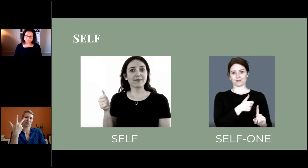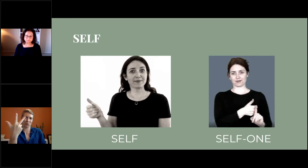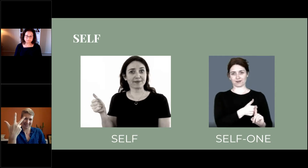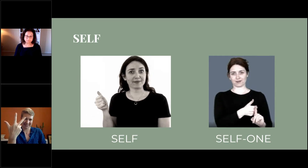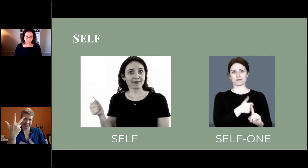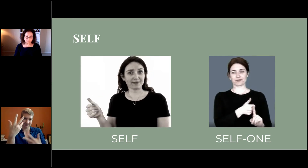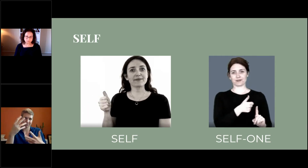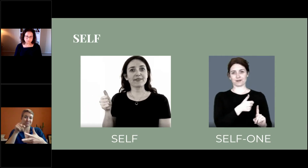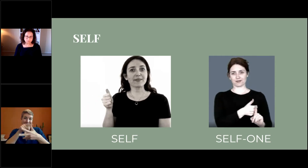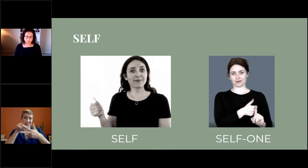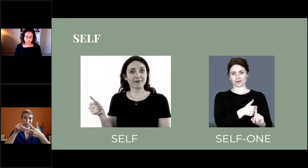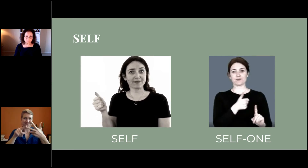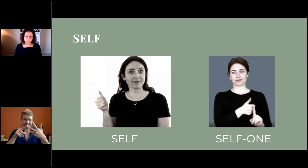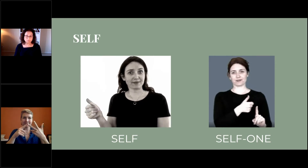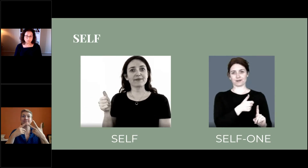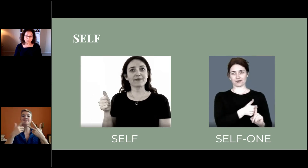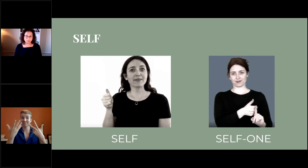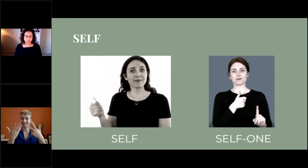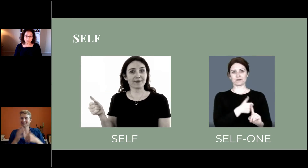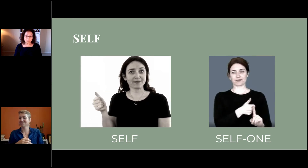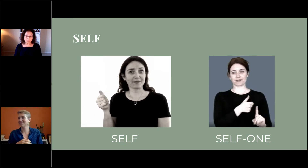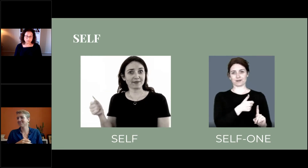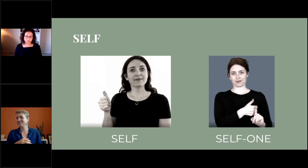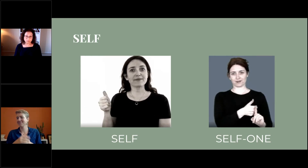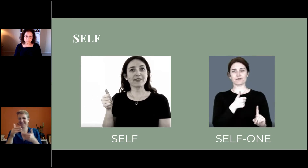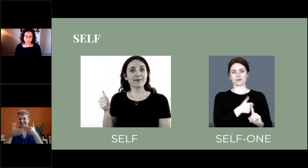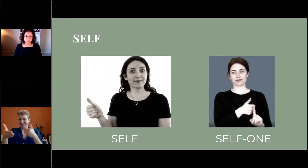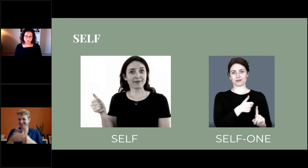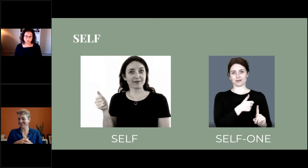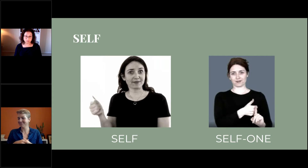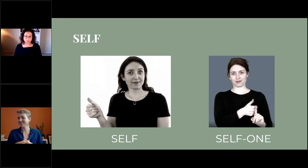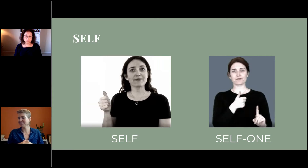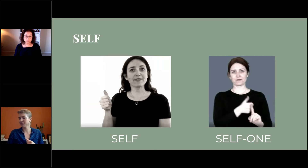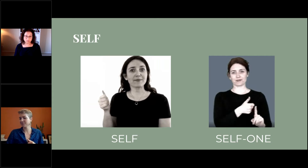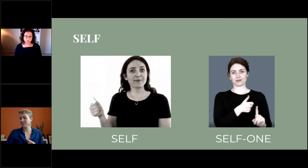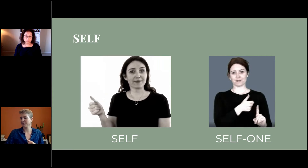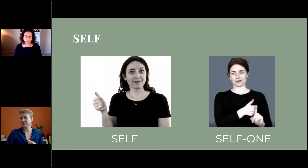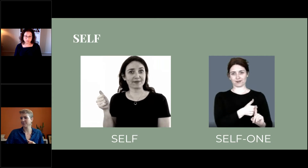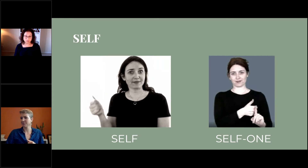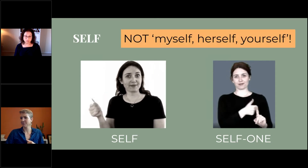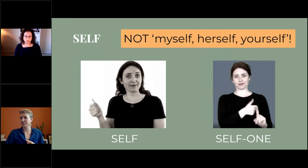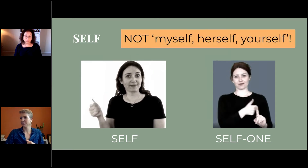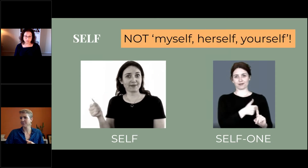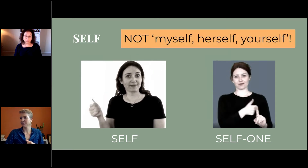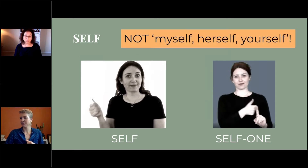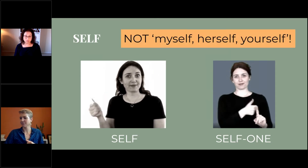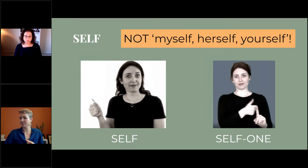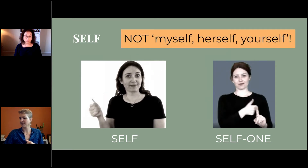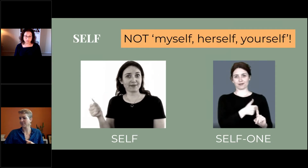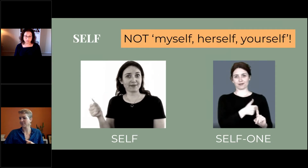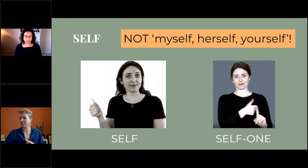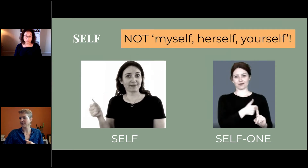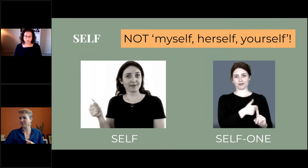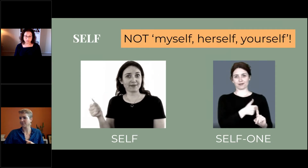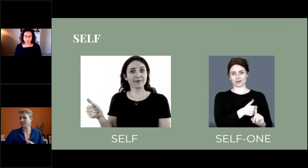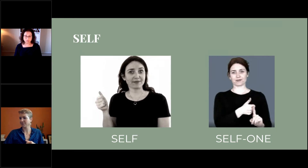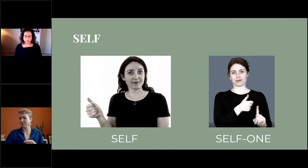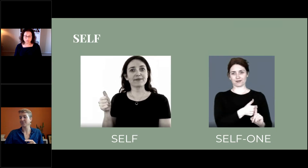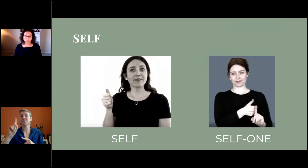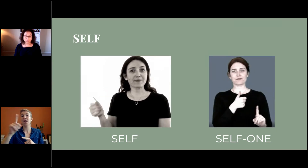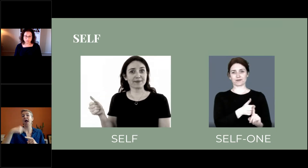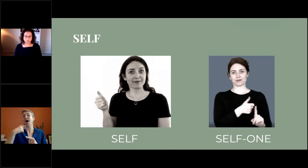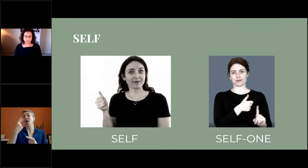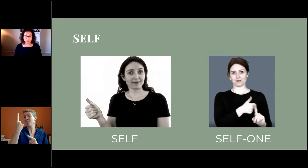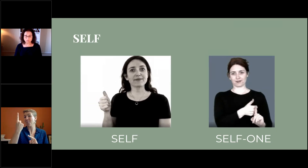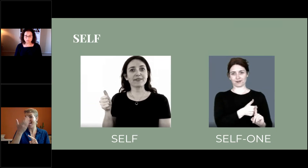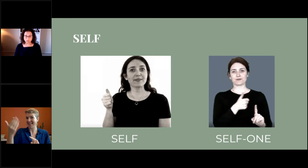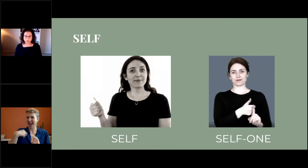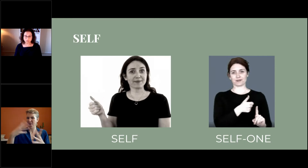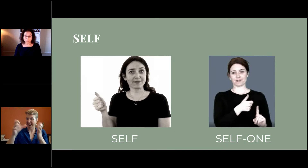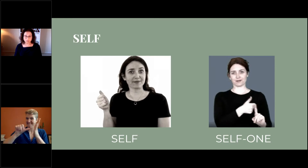So I will show you these three analyses that have been done previously on the next slide.